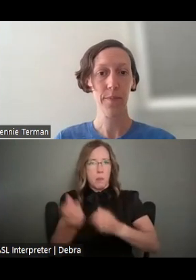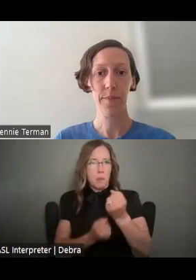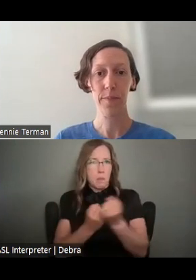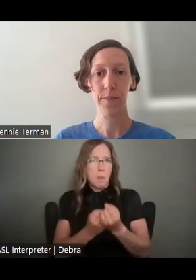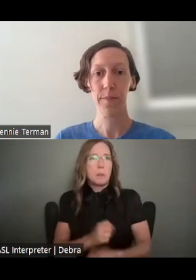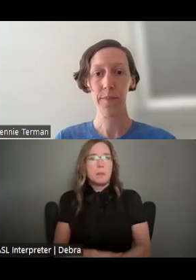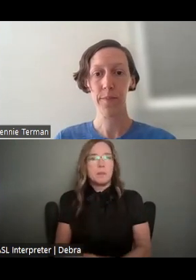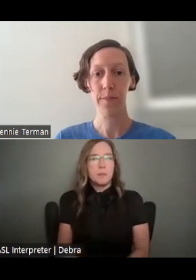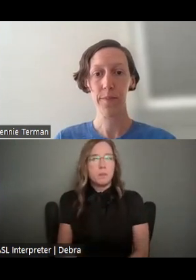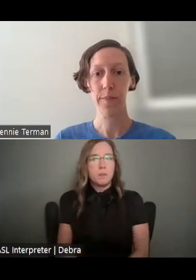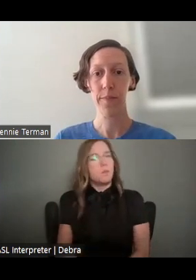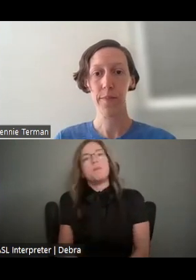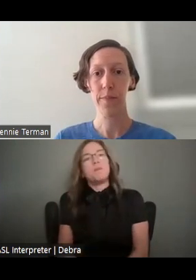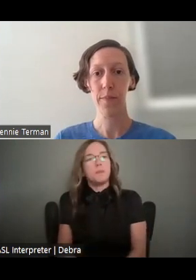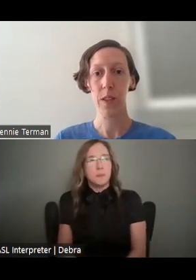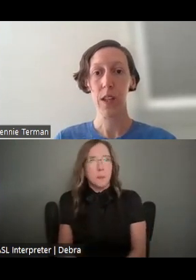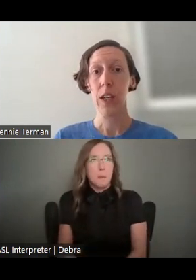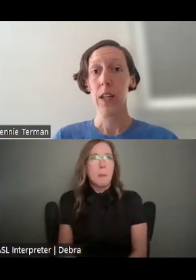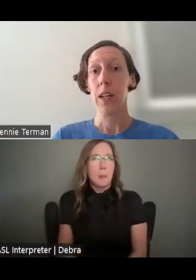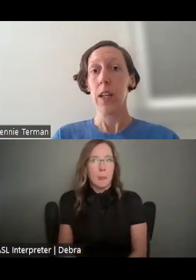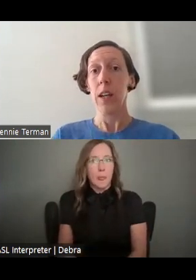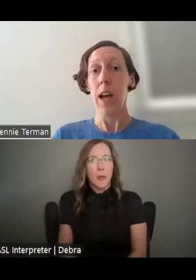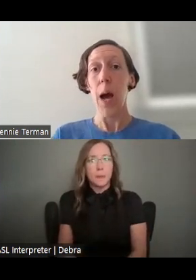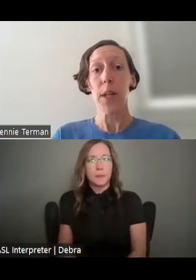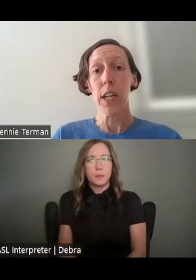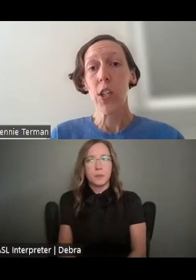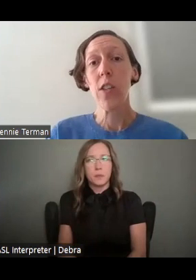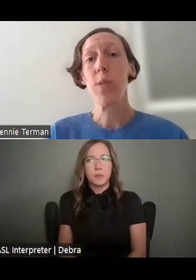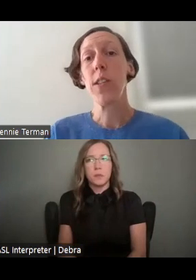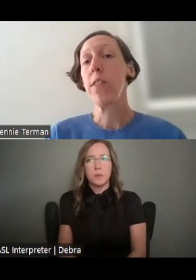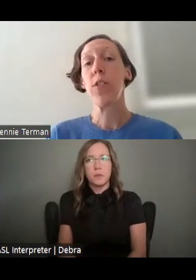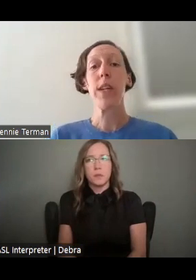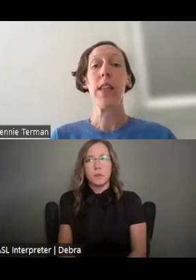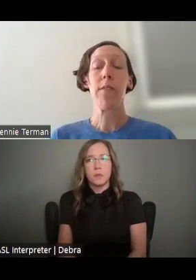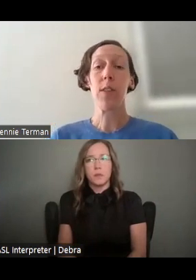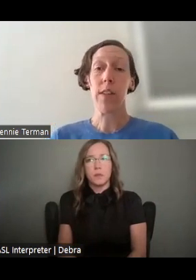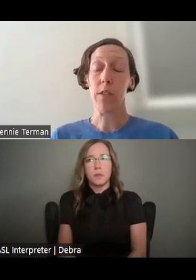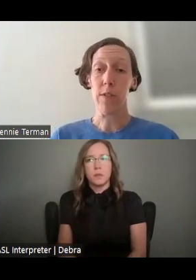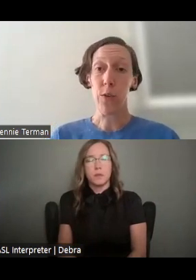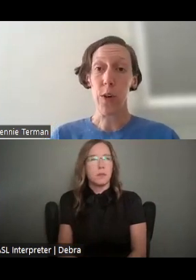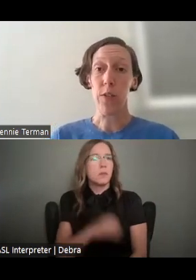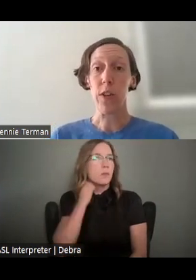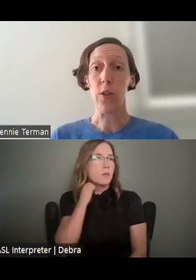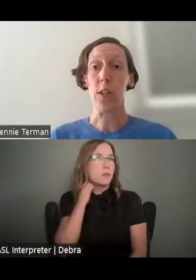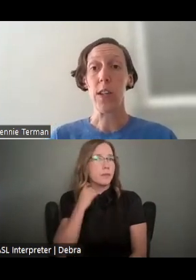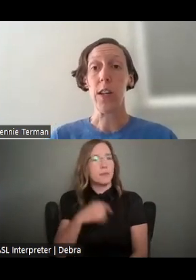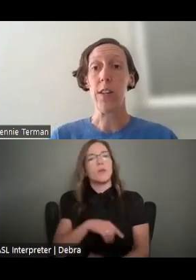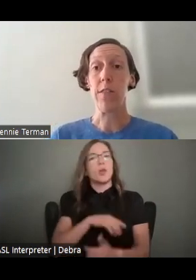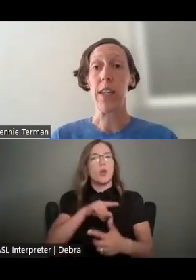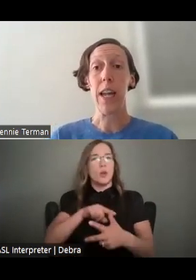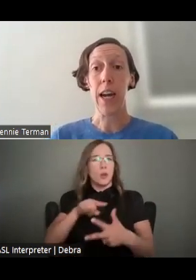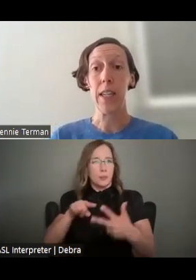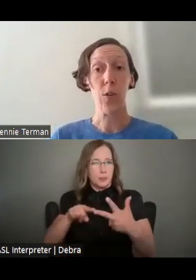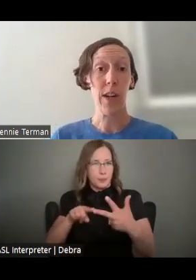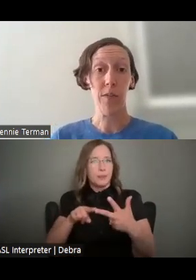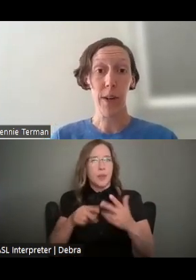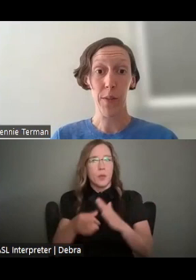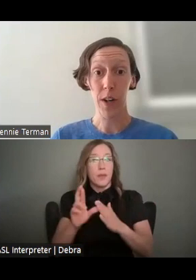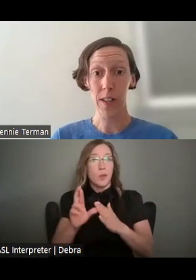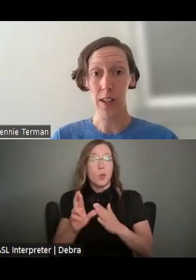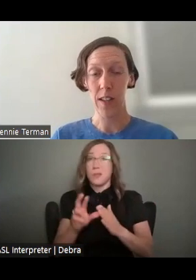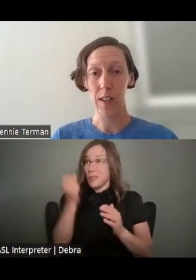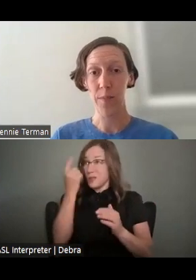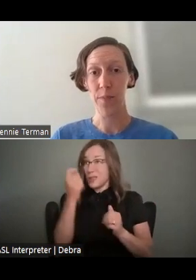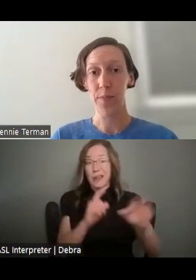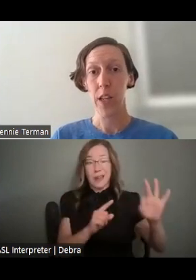THERE THREE LEVELS OF REVIEW OVER THE COURSE OF A 9 TO 12 MONTH PROCESS.